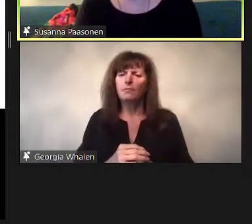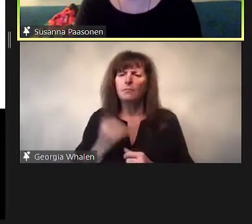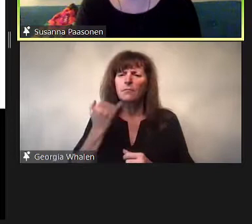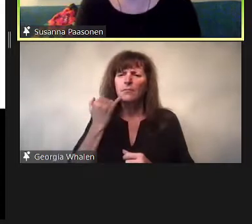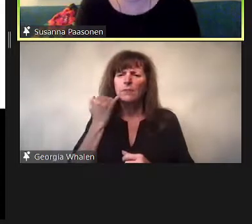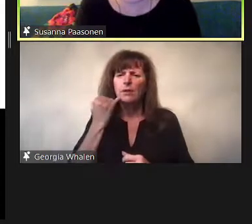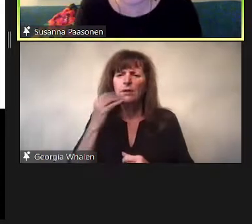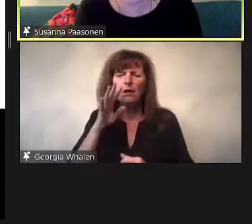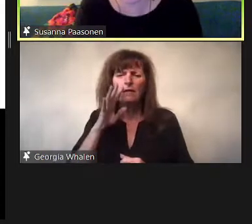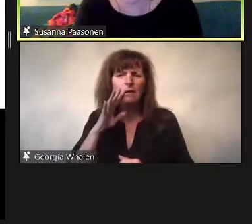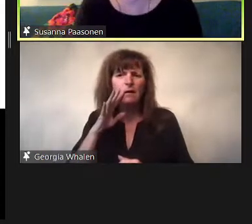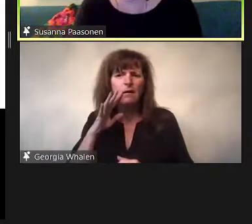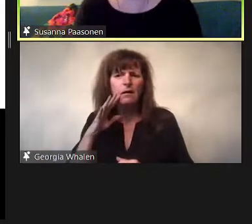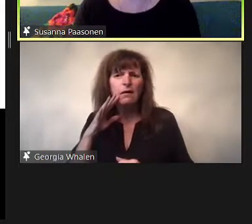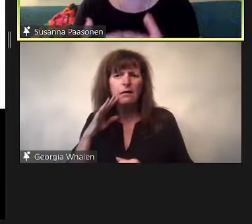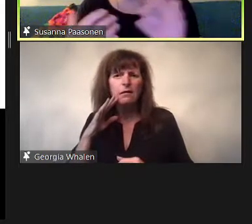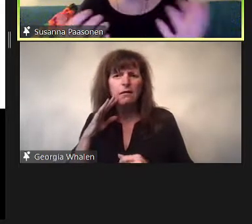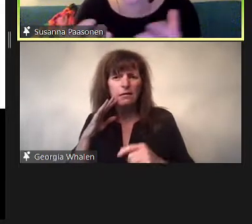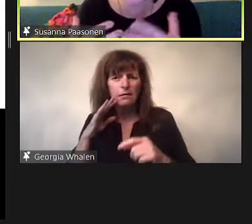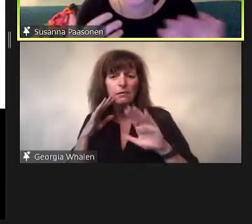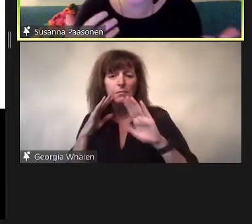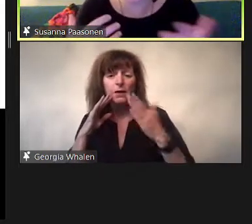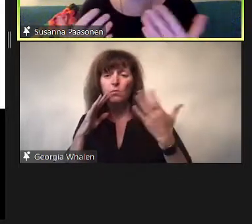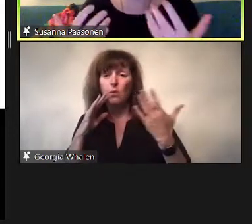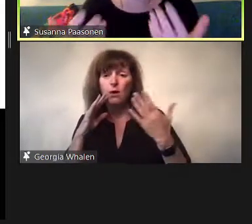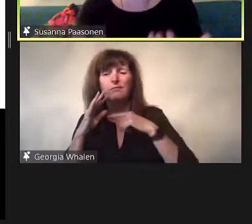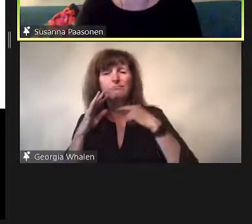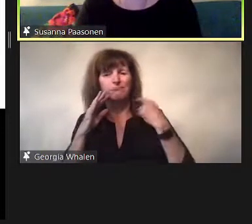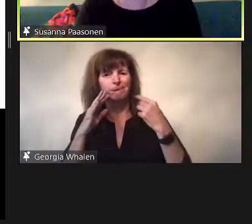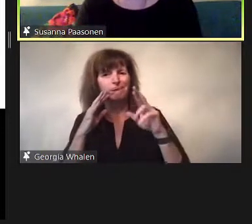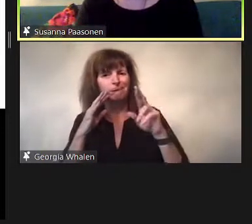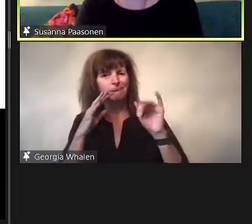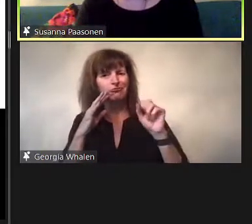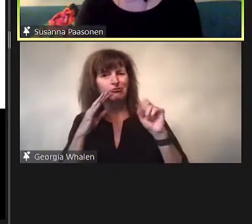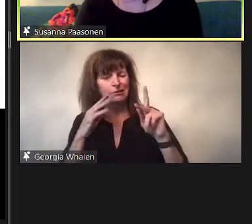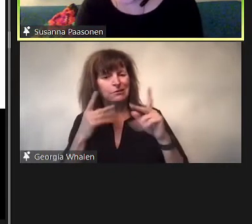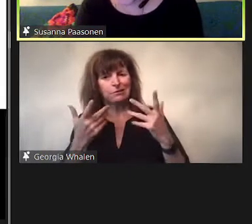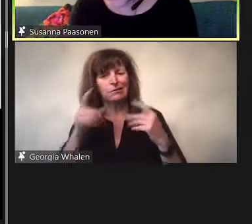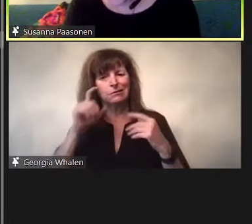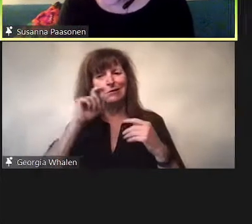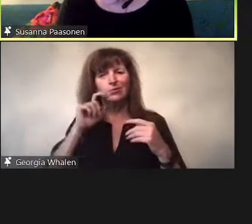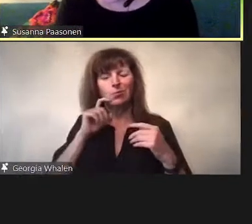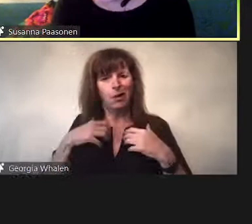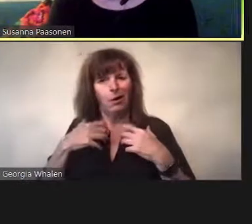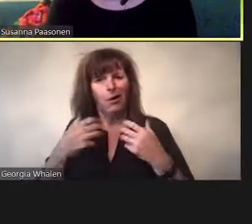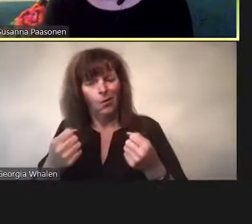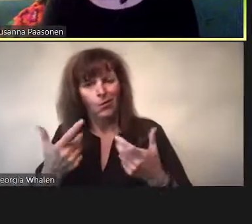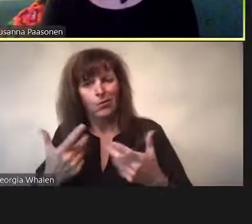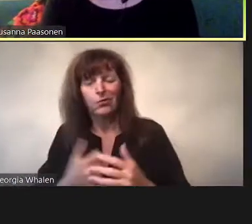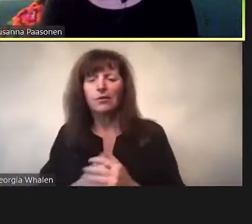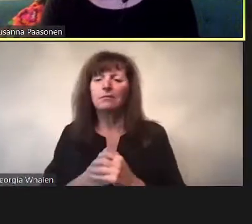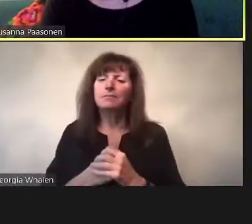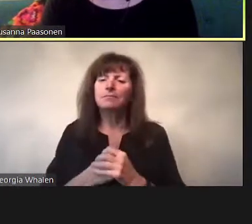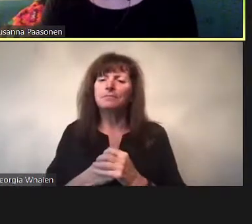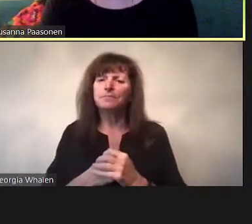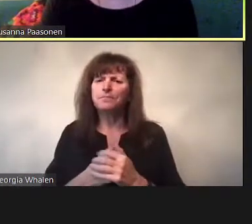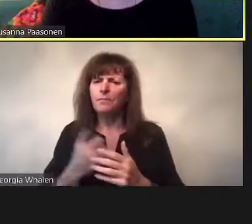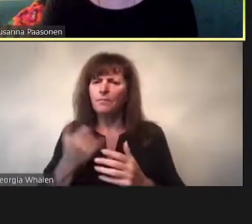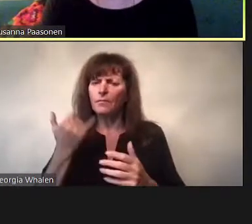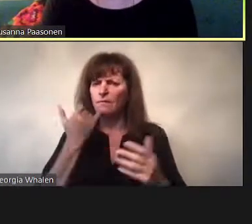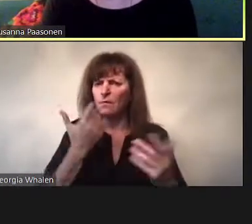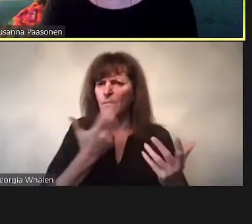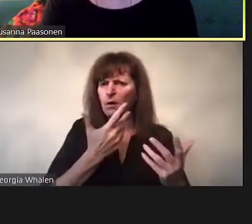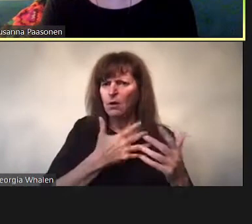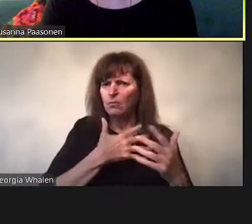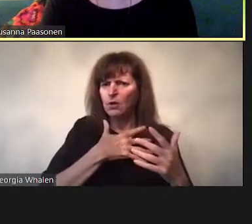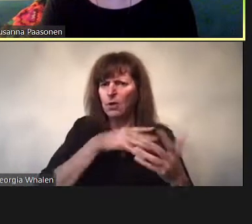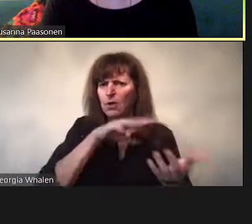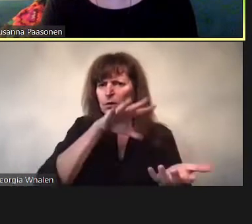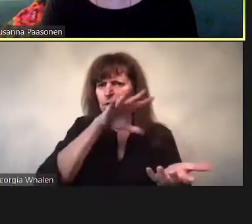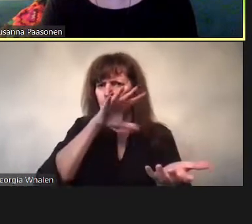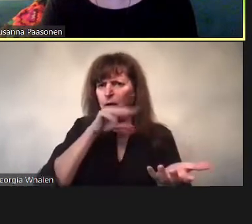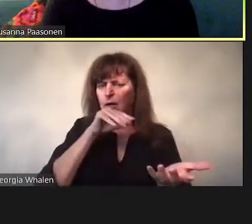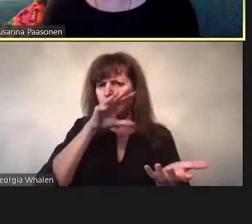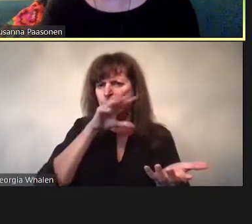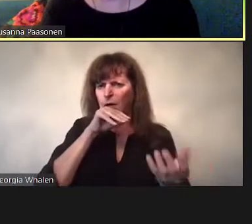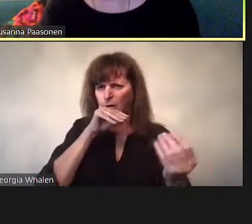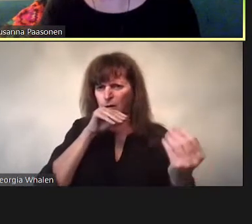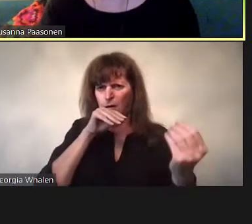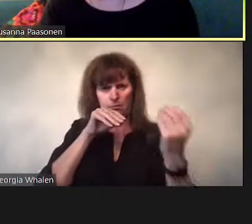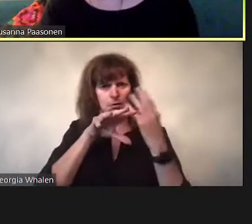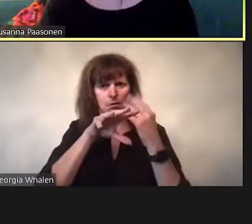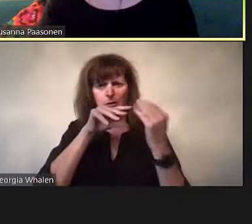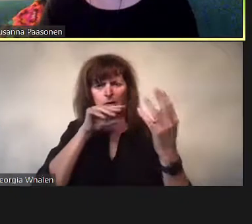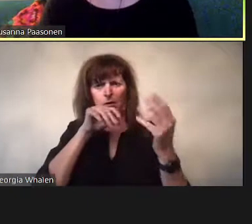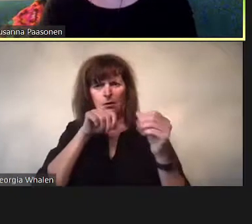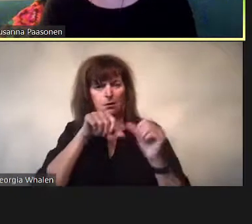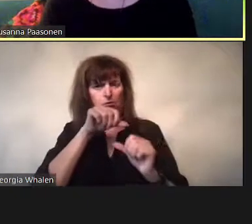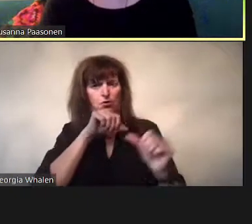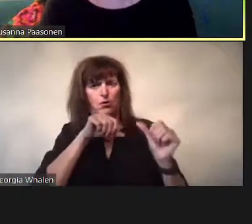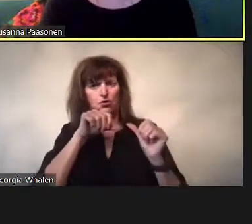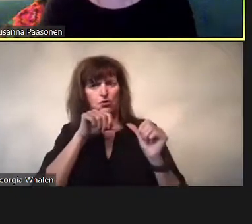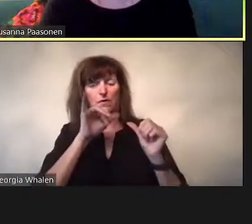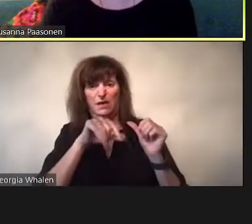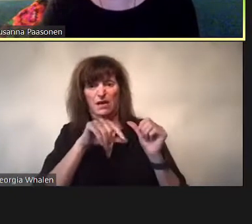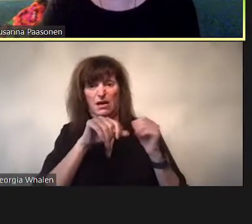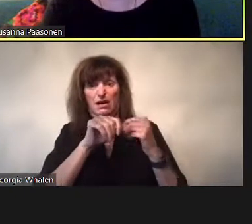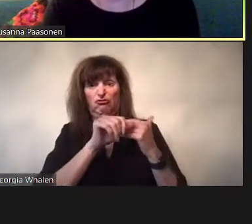when it comes to sexual platforms.